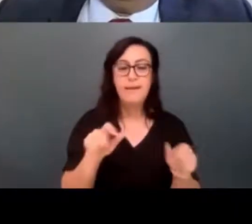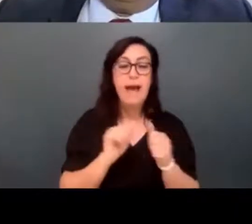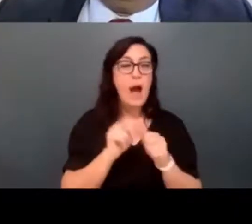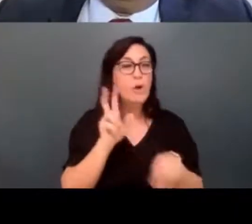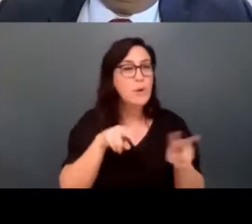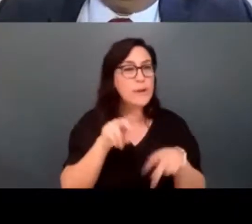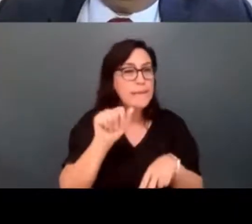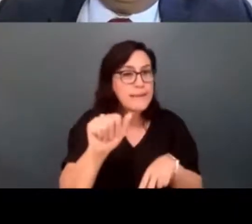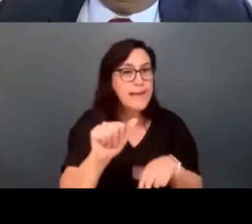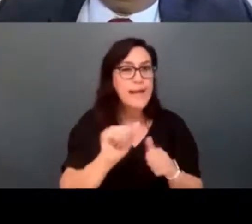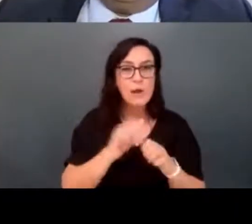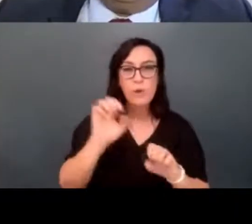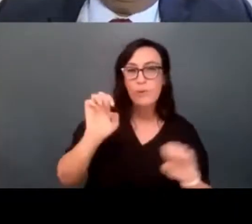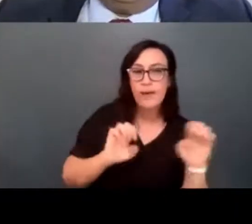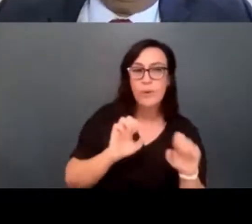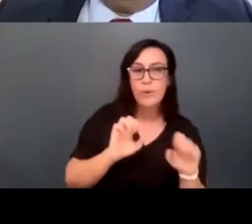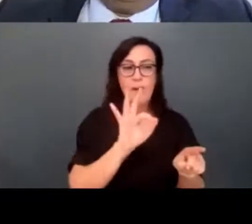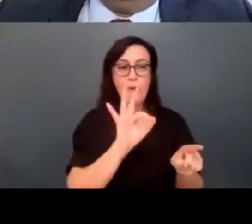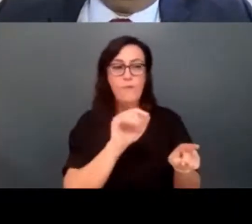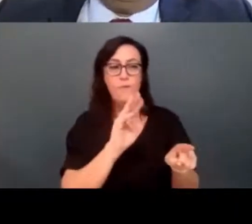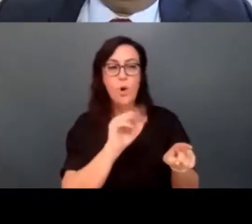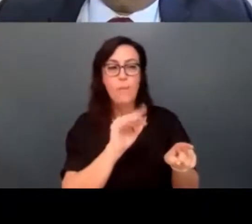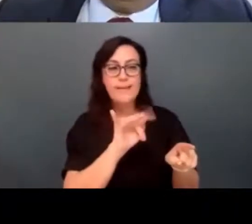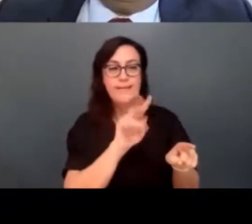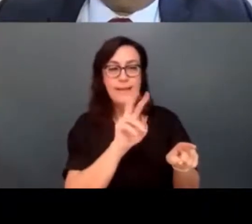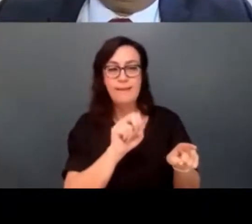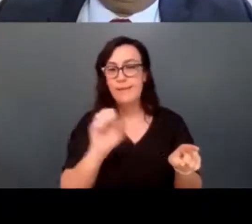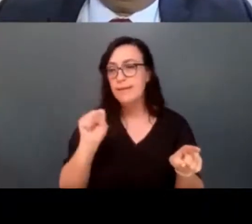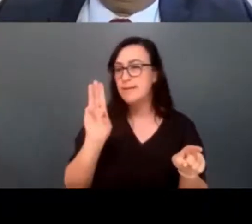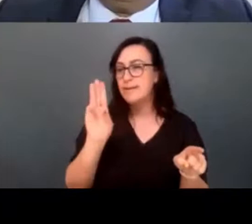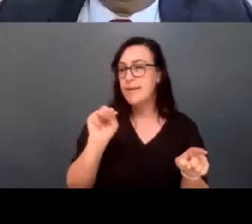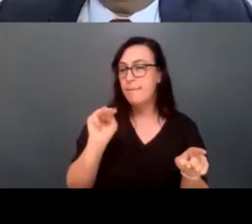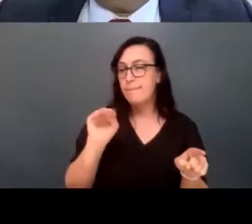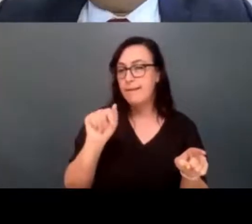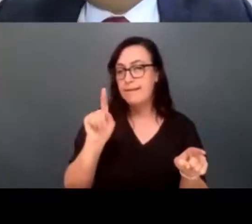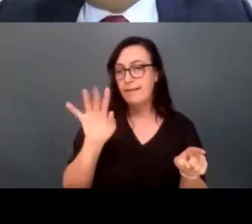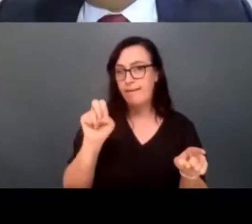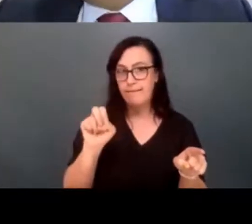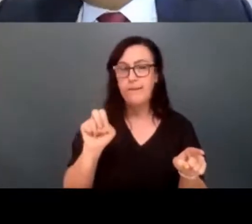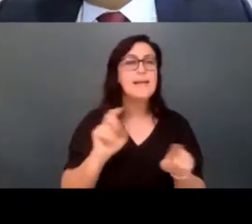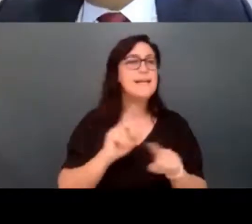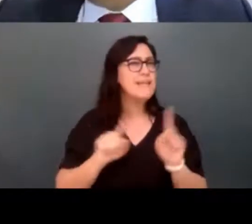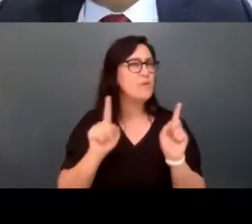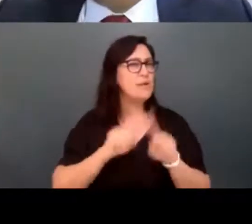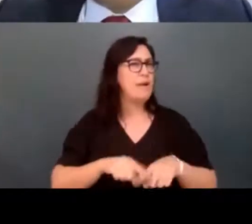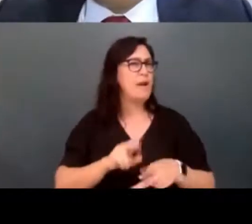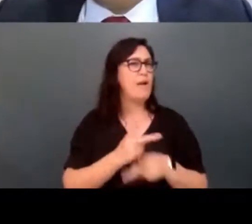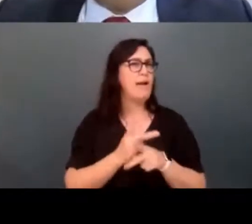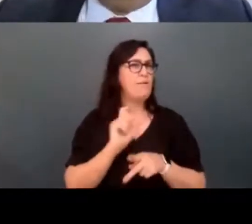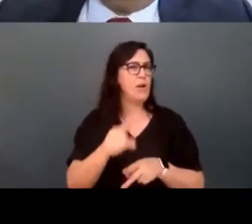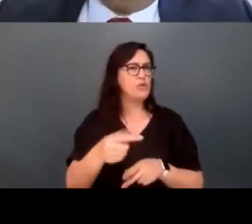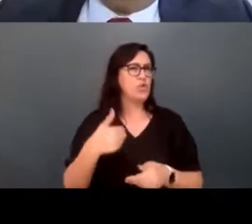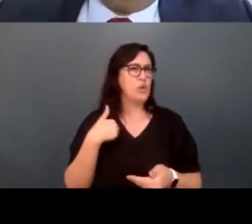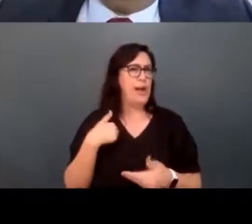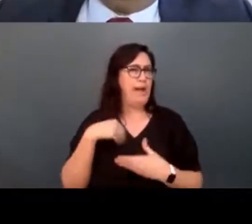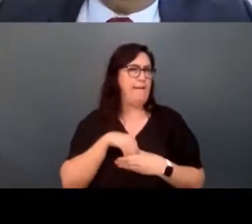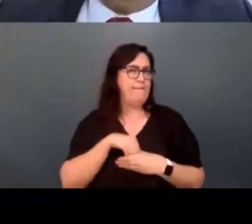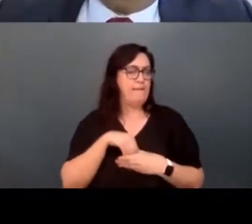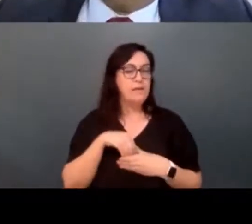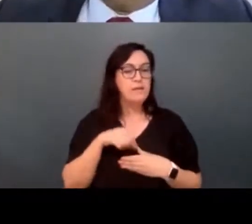the data is different depending on which of those questions you're trying to answer. And so for a formative evaluation question